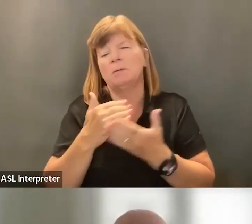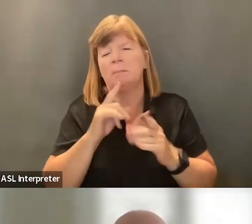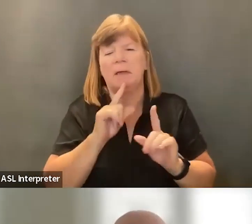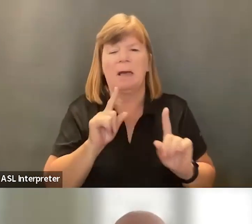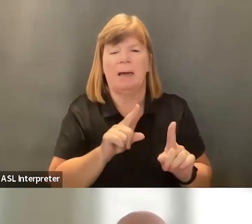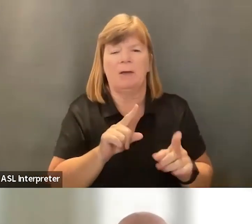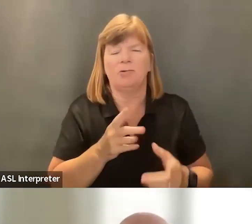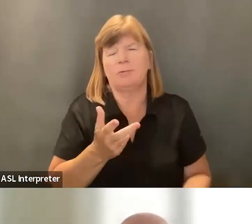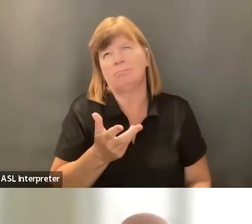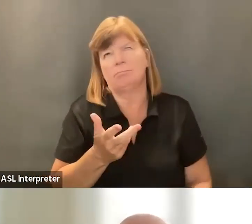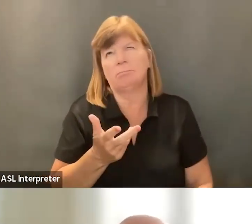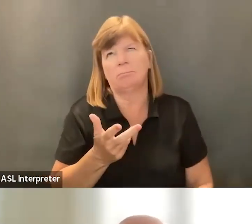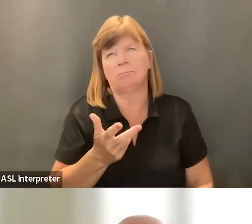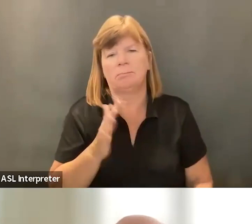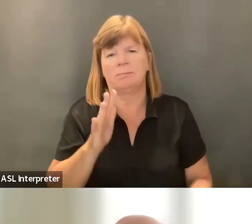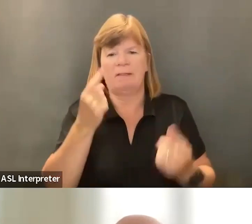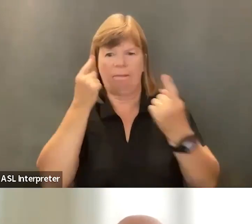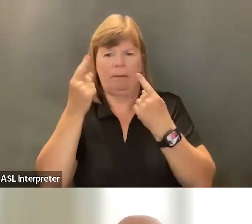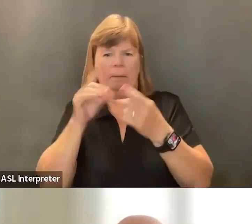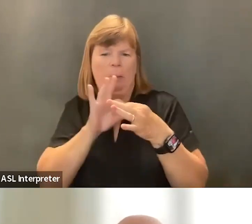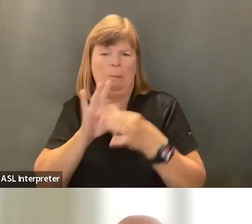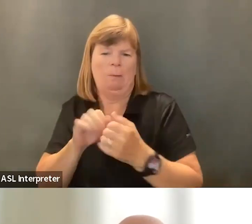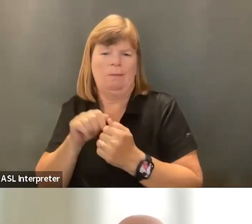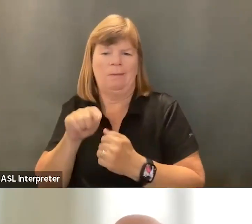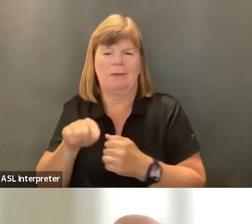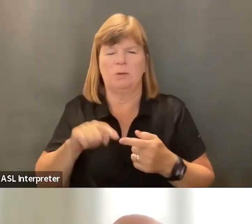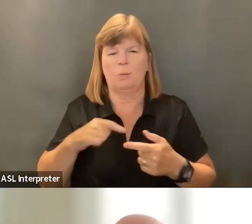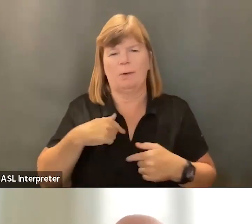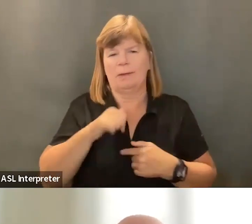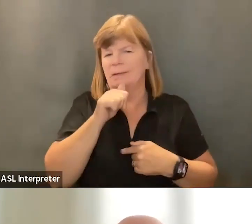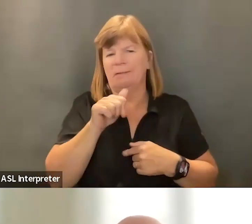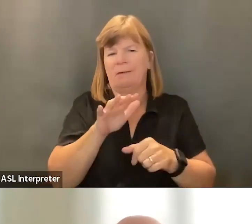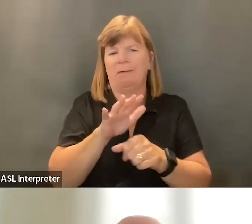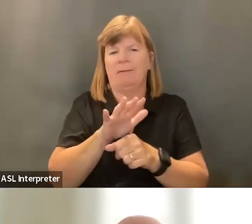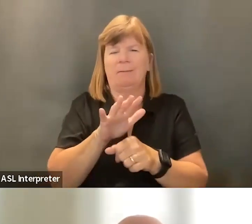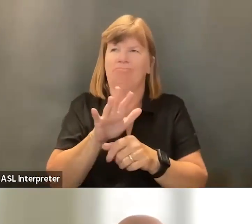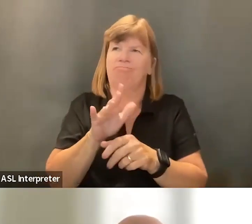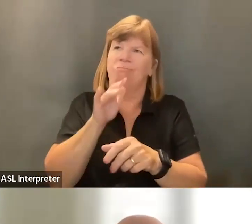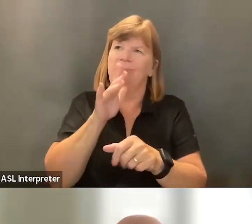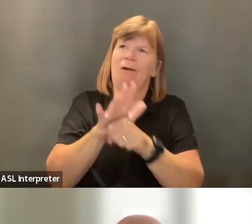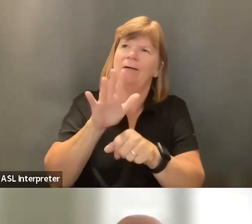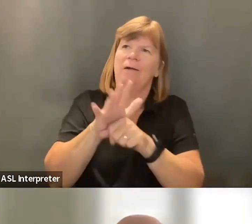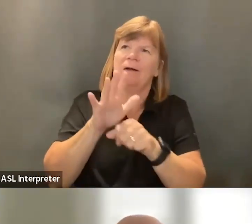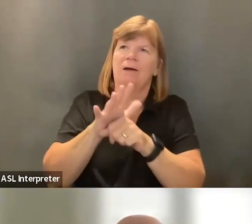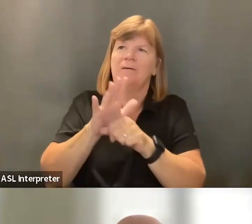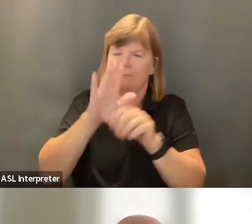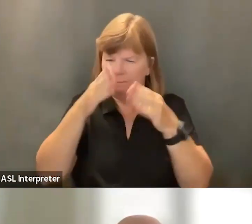thinking around this is that we've underestimated the role knowledge place but yeah a lot of giving